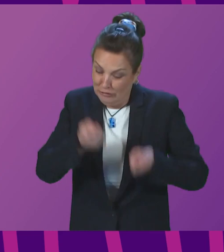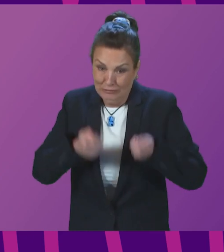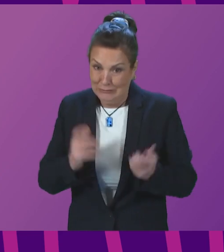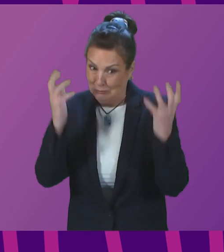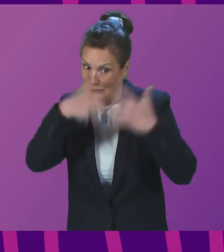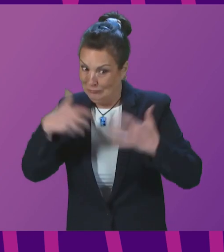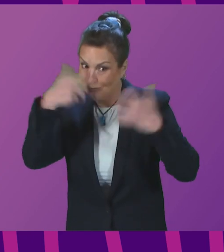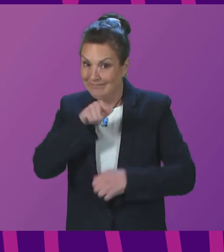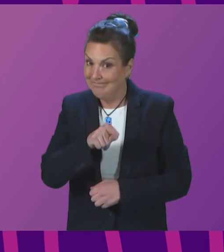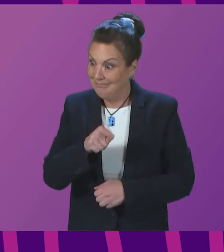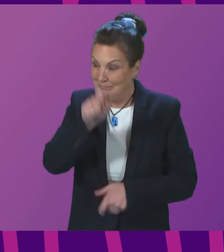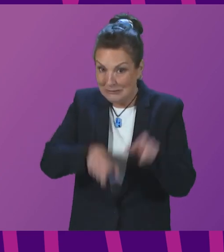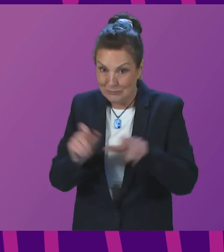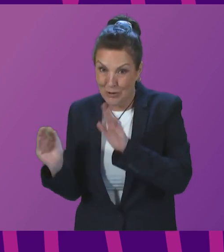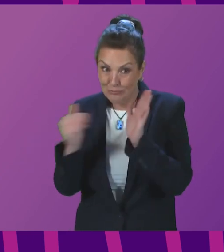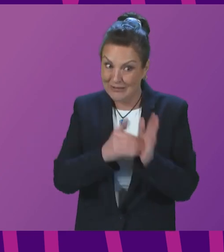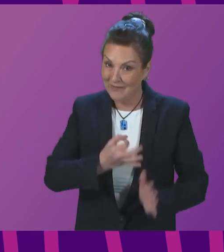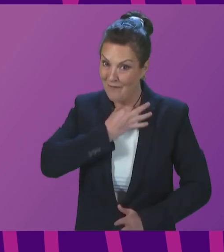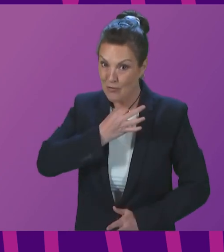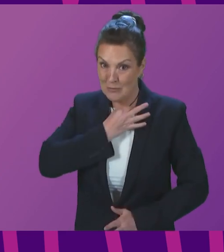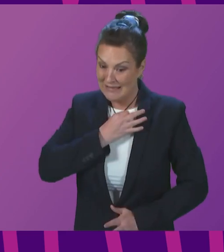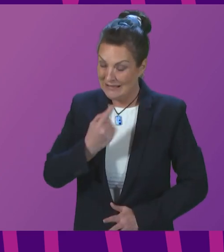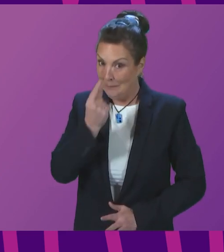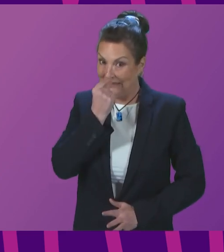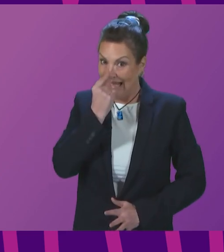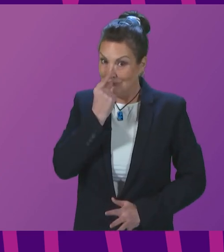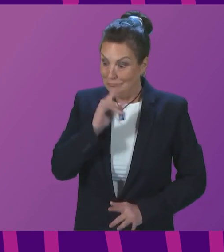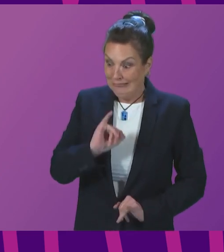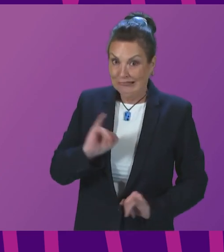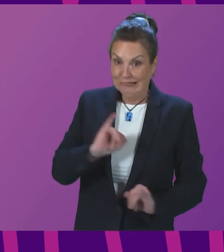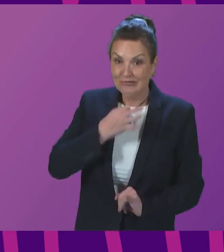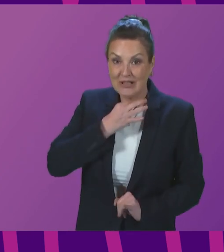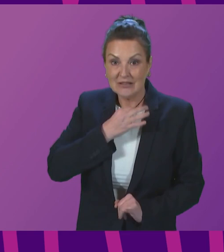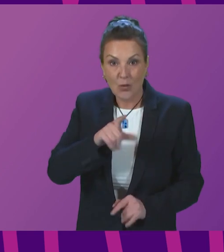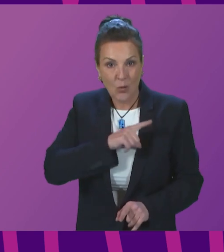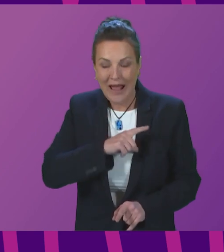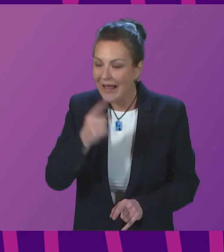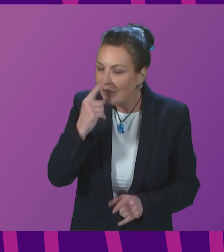and the potential for harm as a result of arrivals being lured into low-paid, illegal